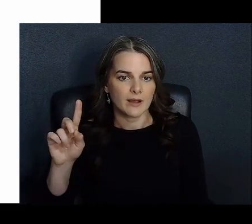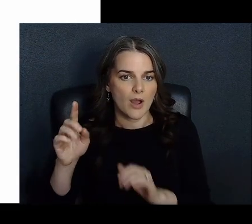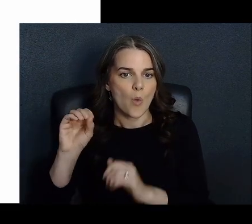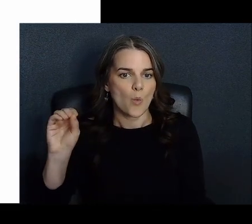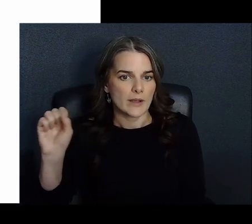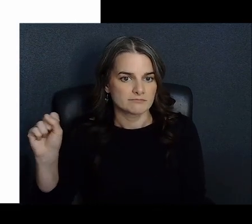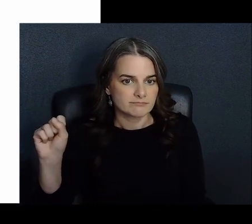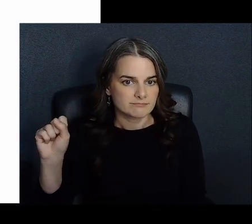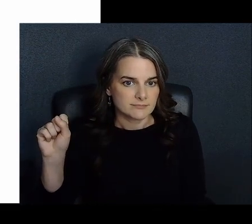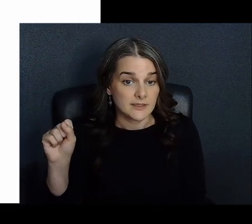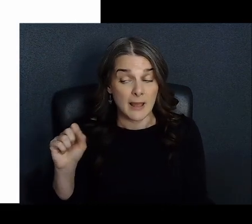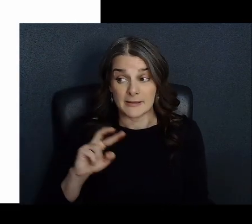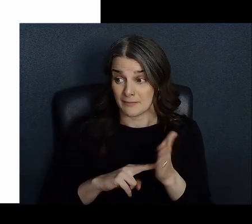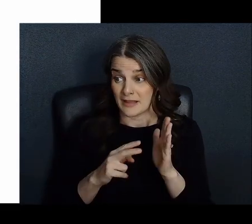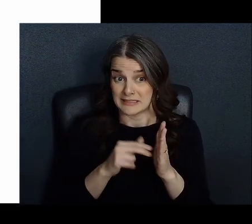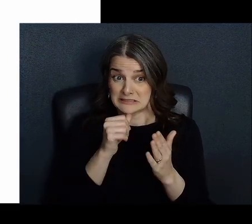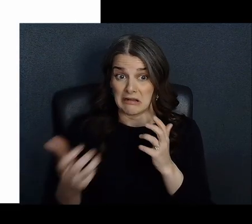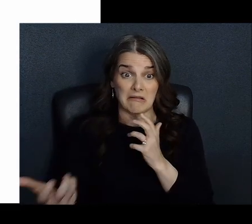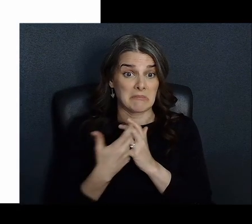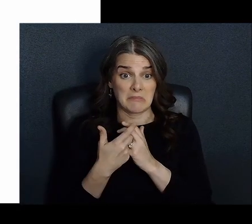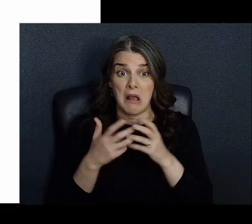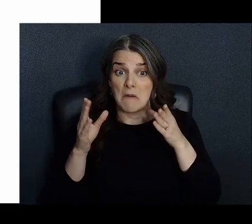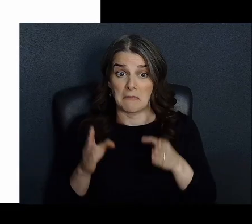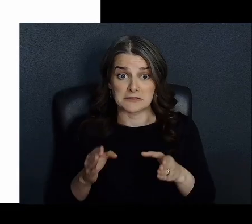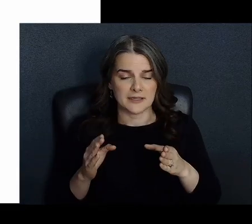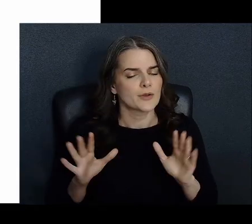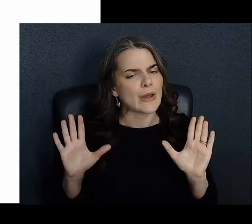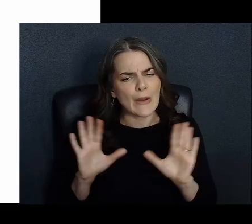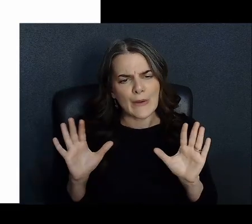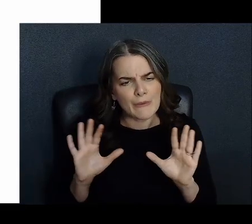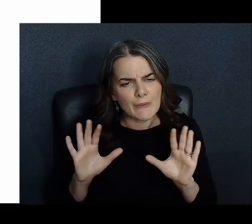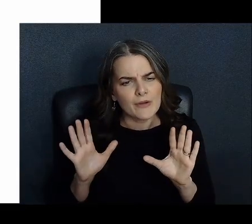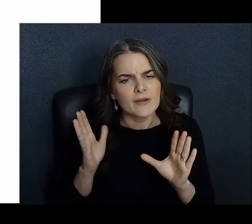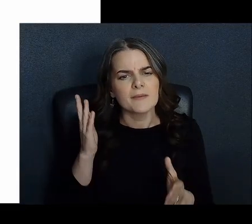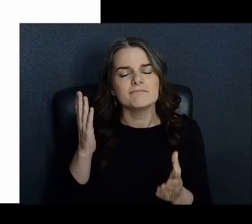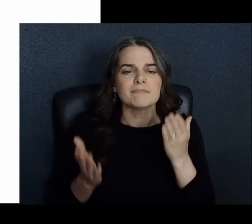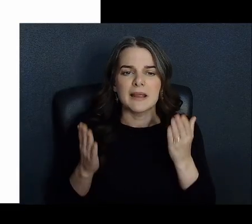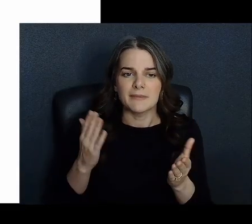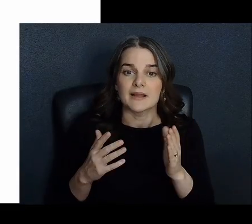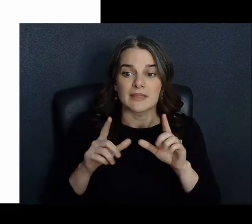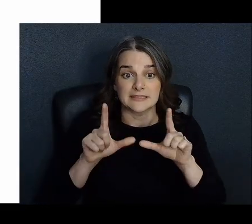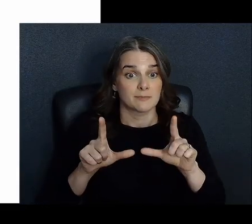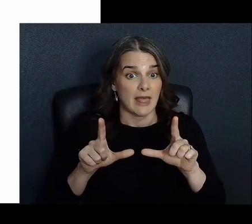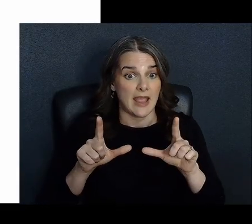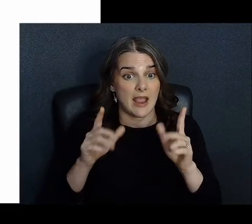but it just may be that if, indeed, those display options, you are more limited in the Android,